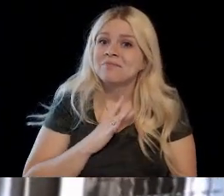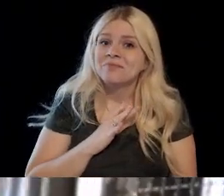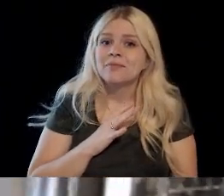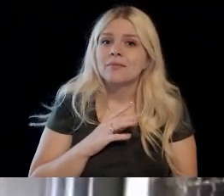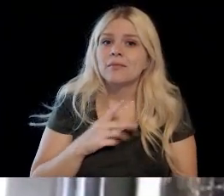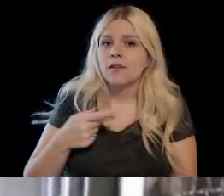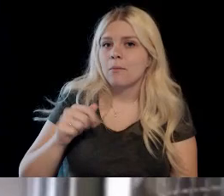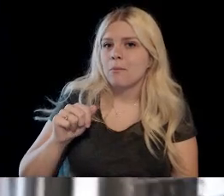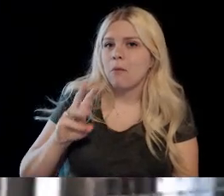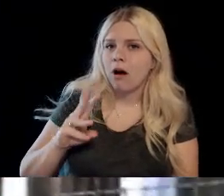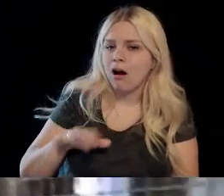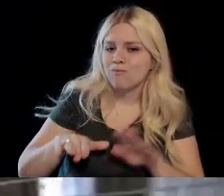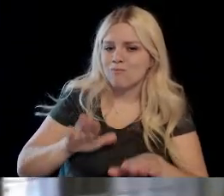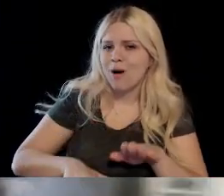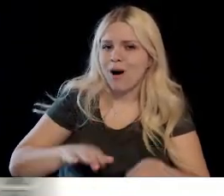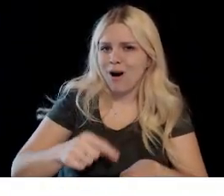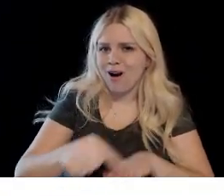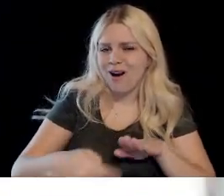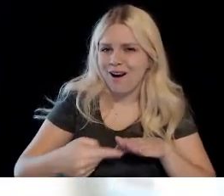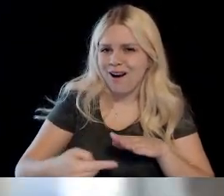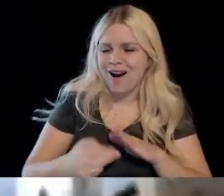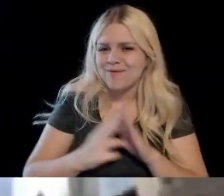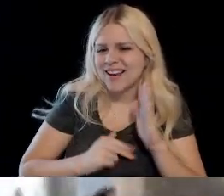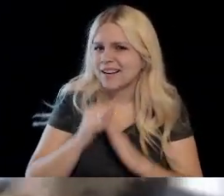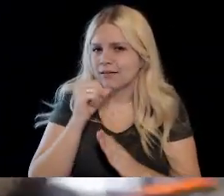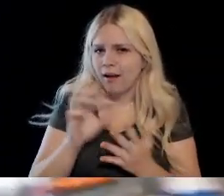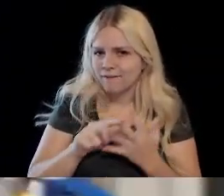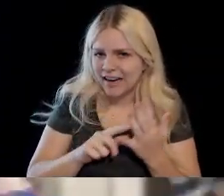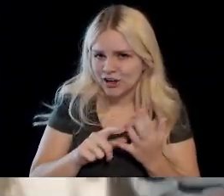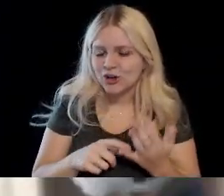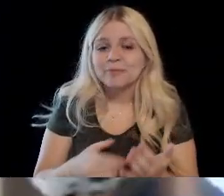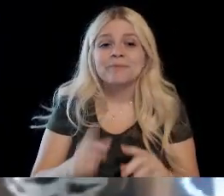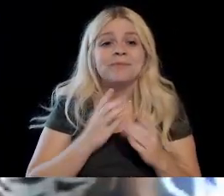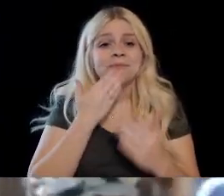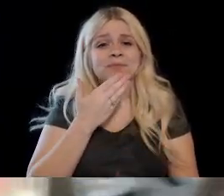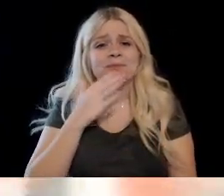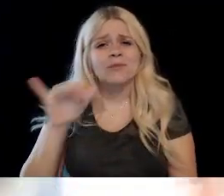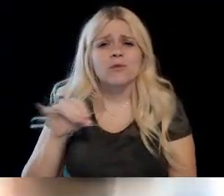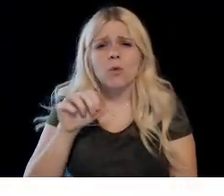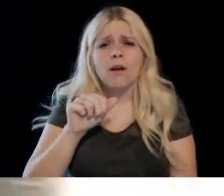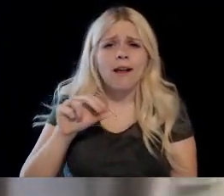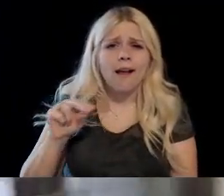not fingerpainting. Paw painting. We need to think Joanne and her colleagues Michelle,